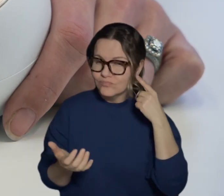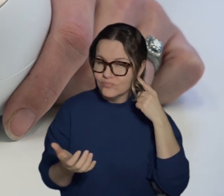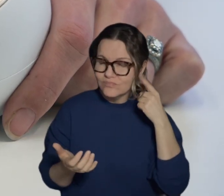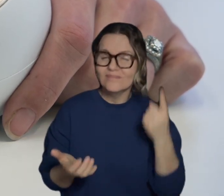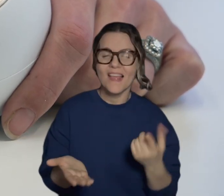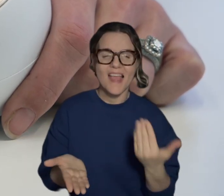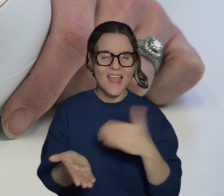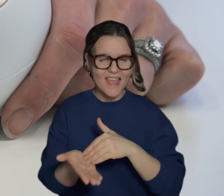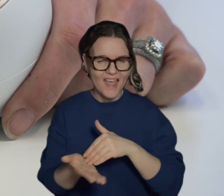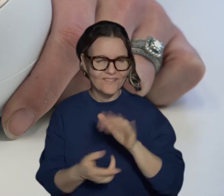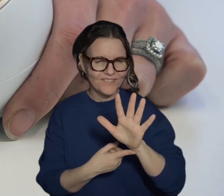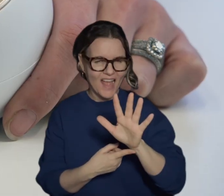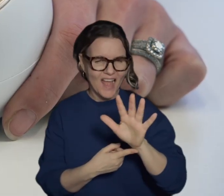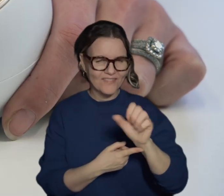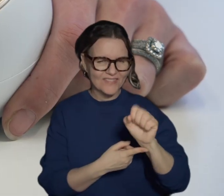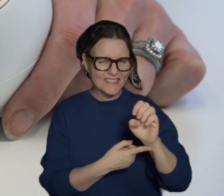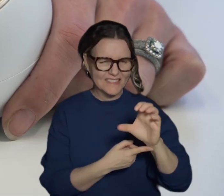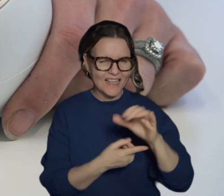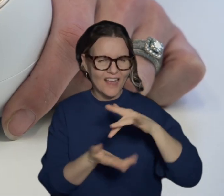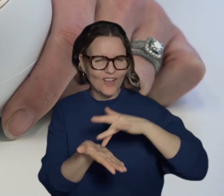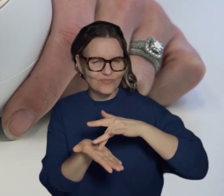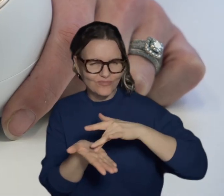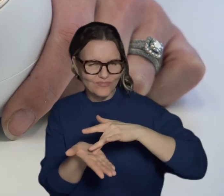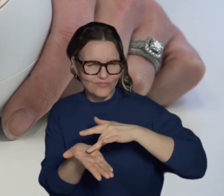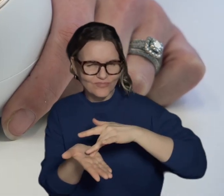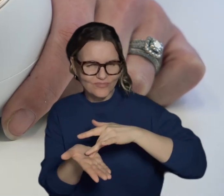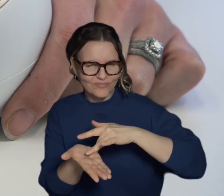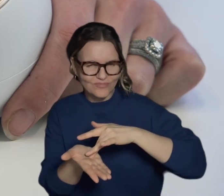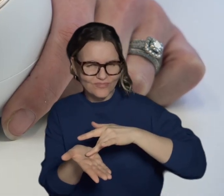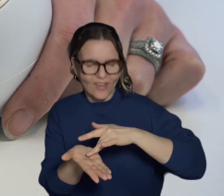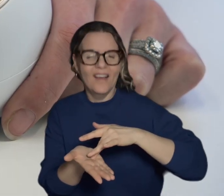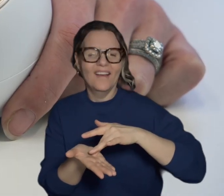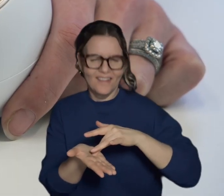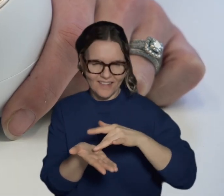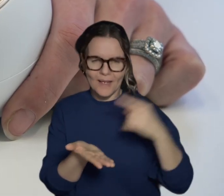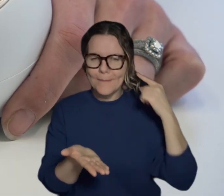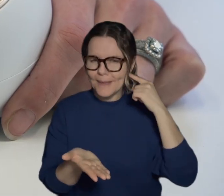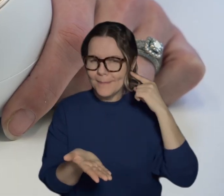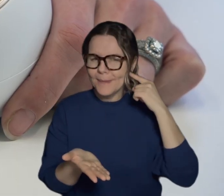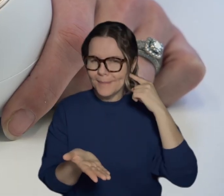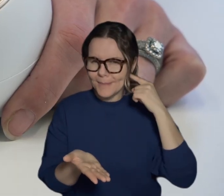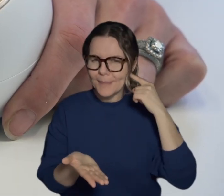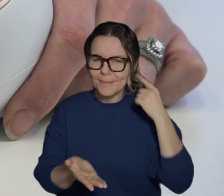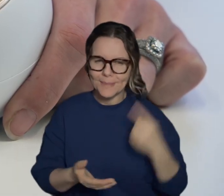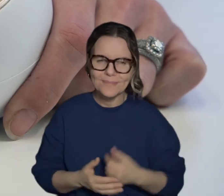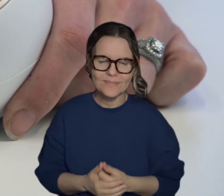button beeping anymore to take it off of mute same thing just press and hold for 5 seconds that will